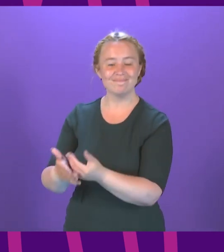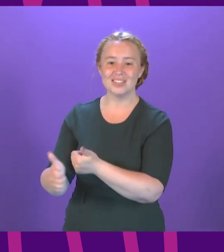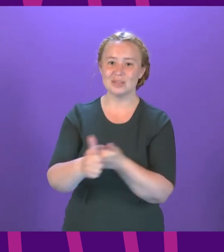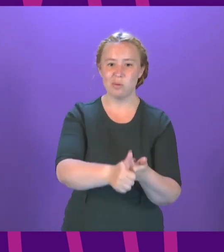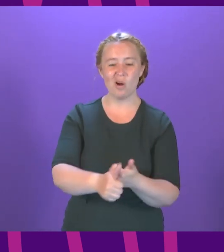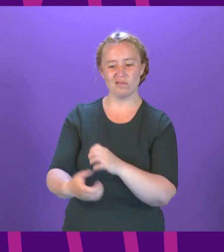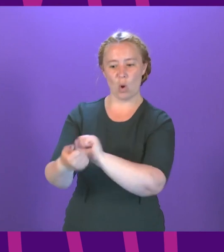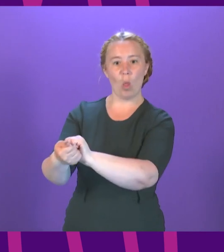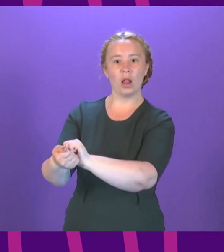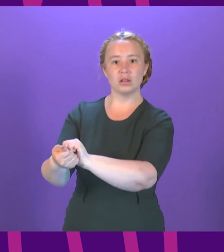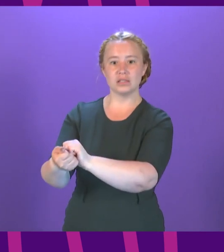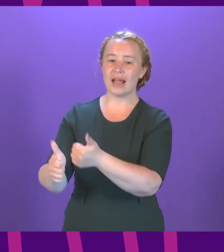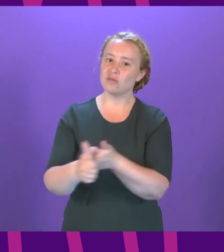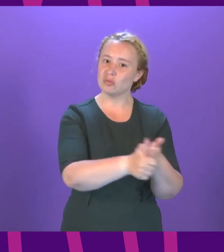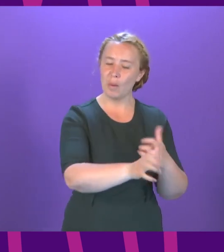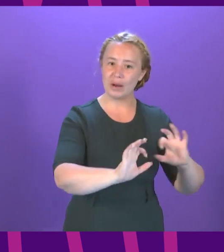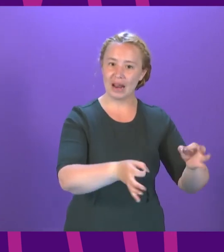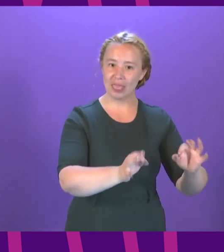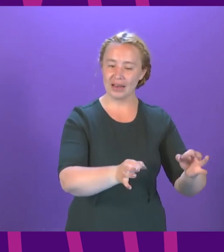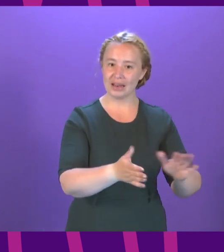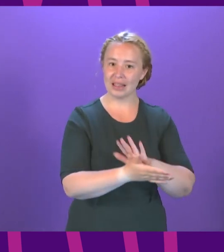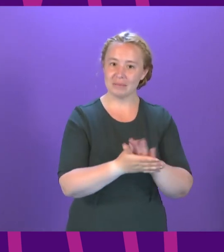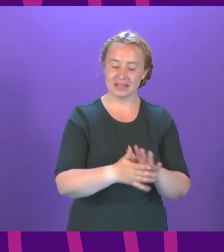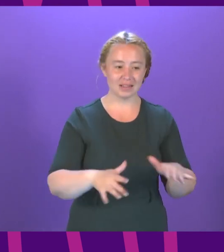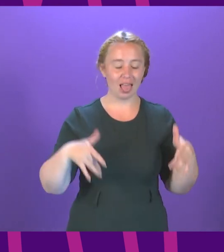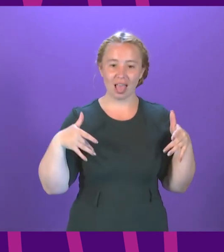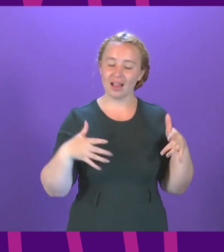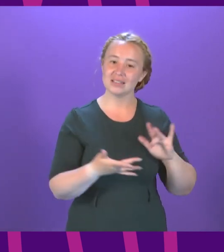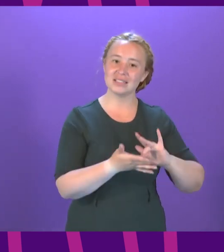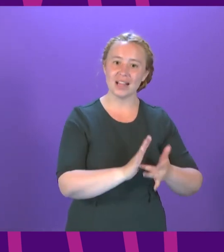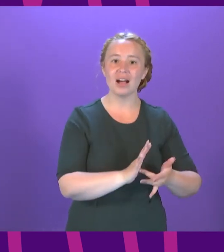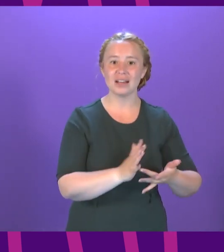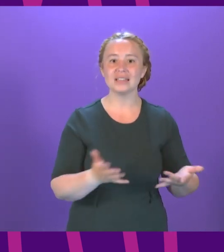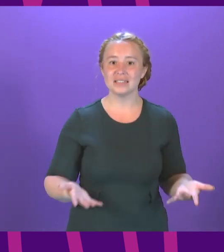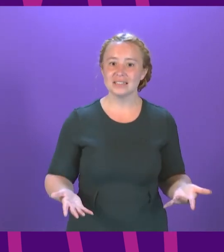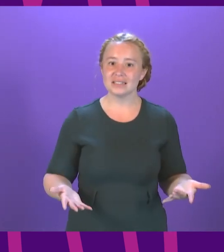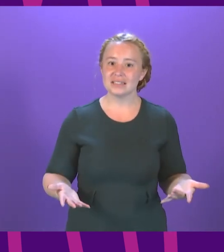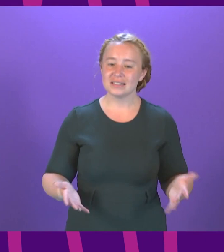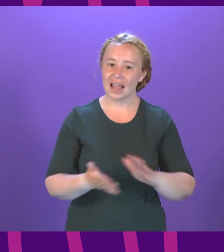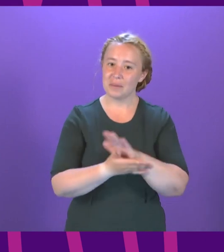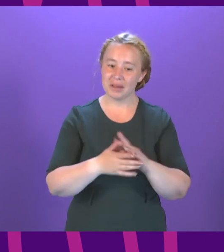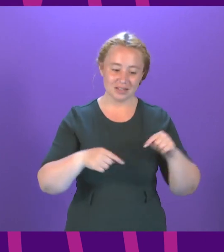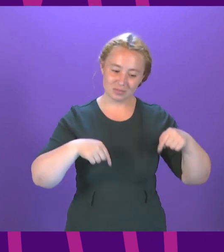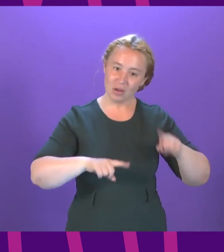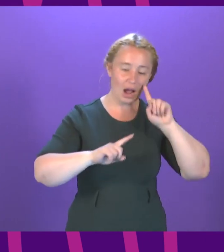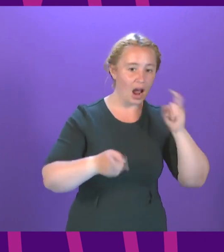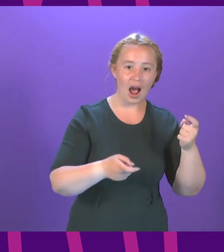does not provide the financial support that is appropriate to the decisions that we take, it undermines our ability to fight the virus. Therefore, particularly over the next period, it